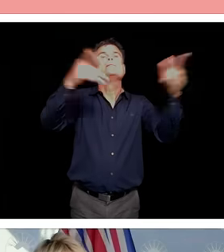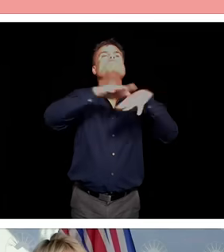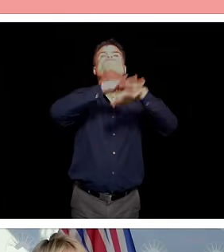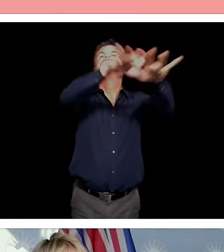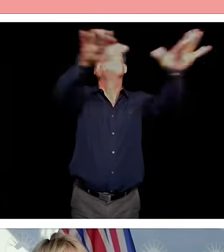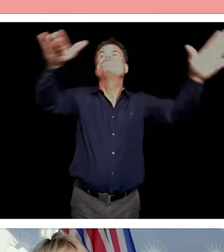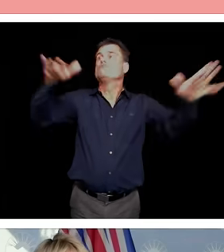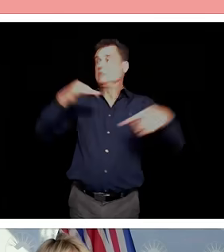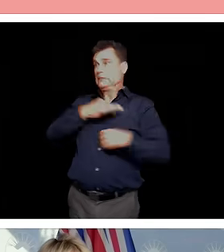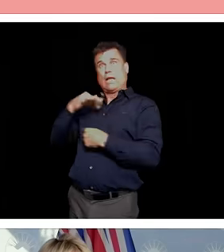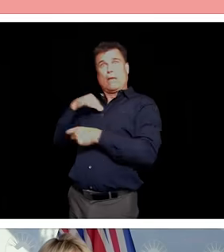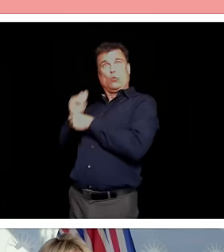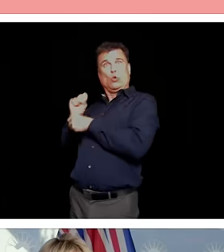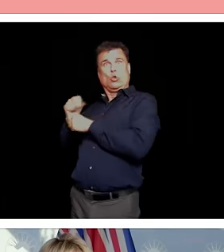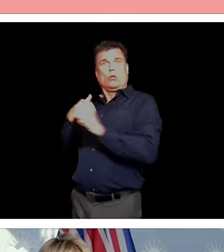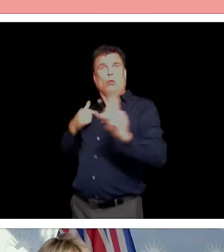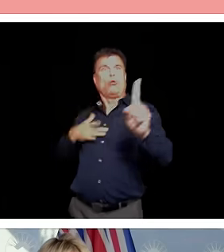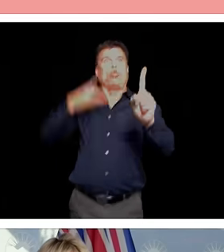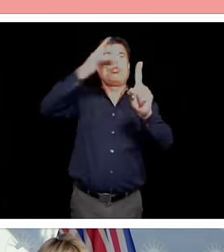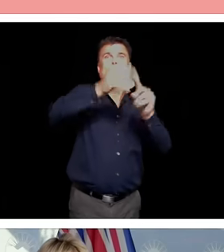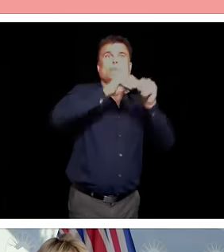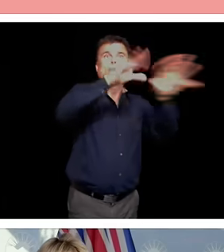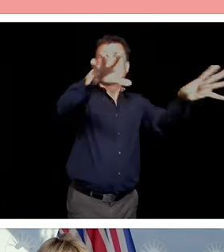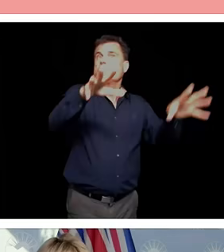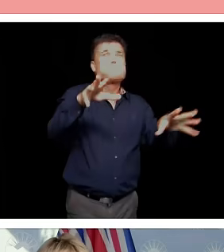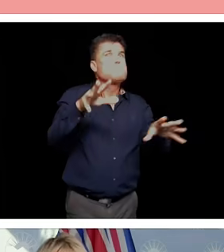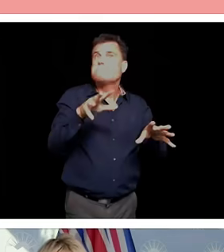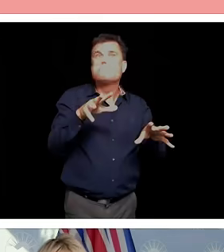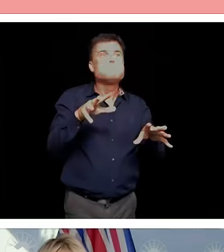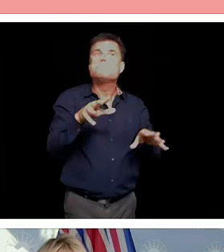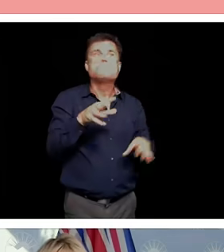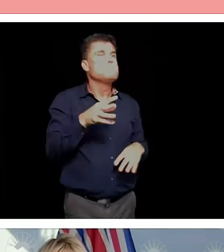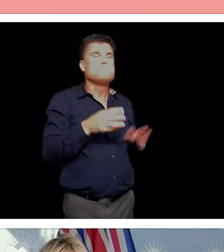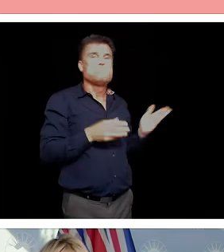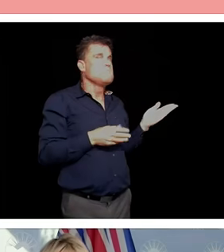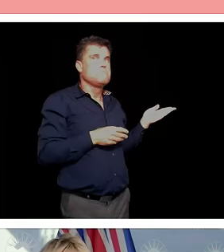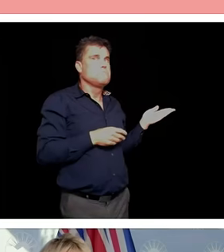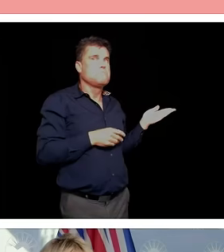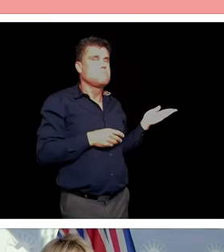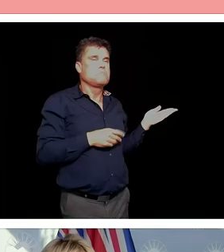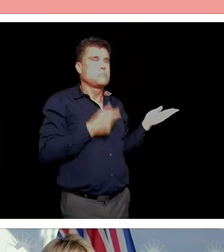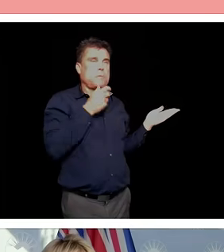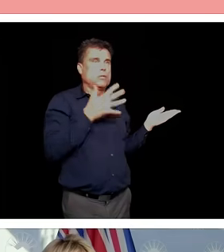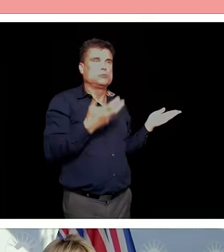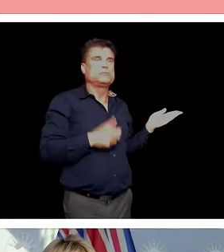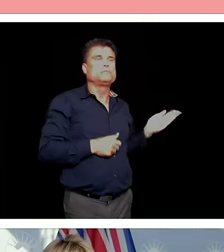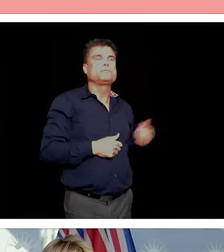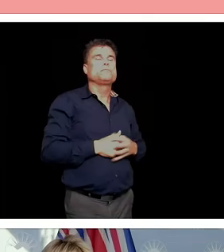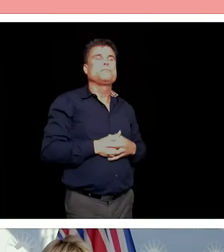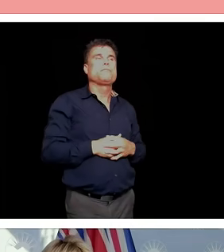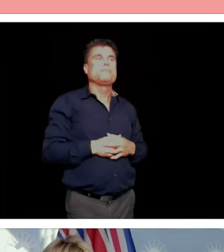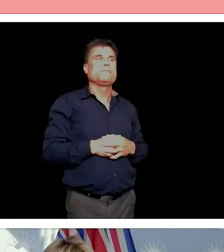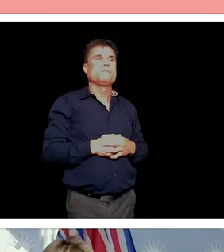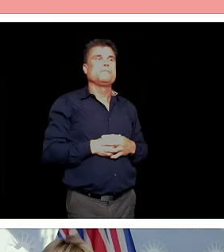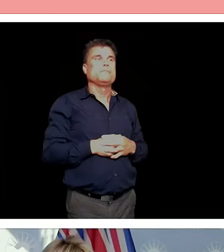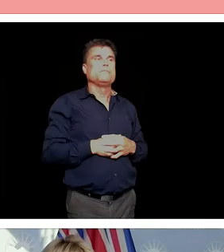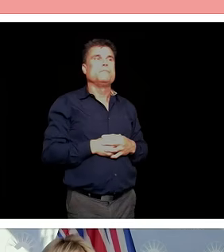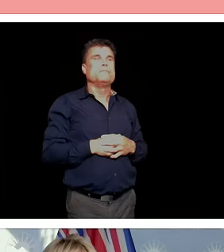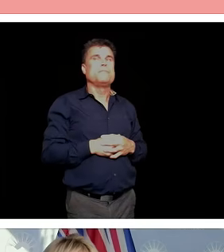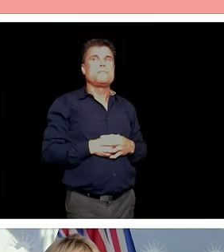make them susceptible to more severe illness. Again though the focus really of the outbreak now has returned to the lower mainland with the